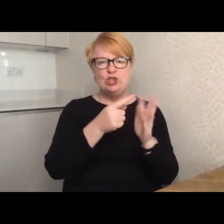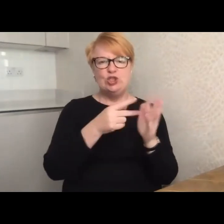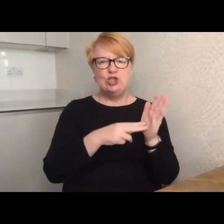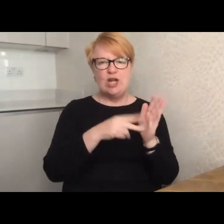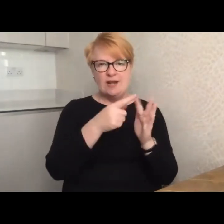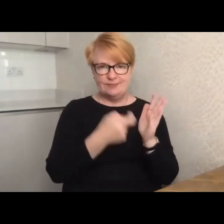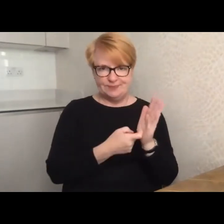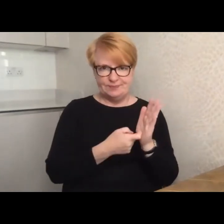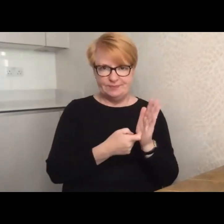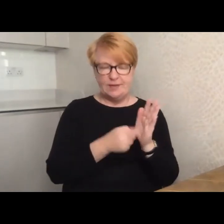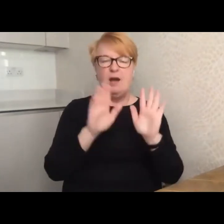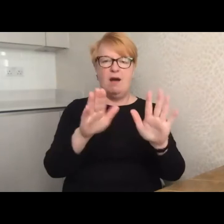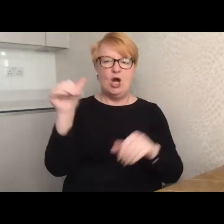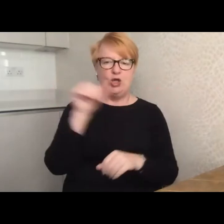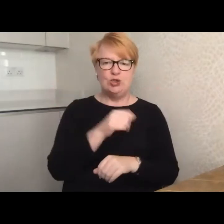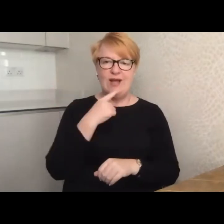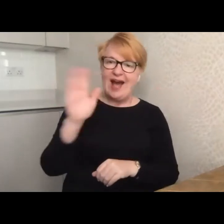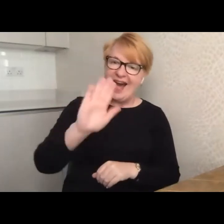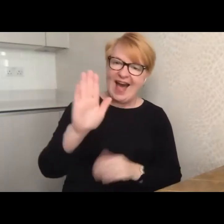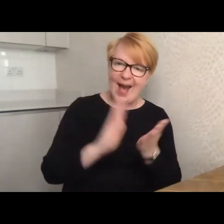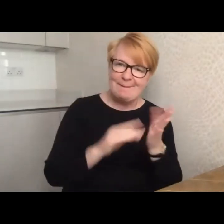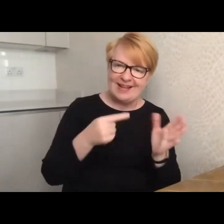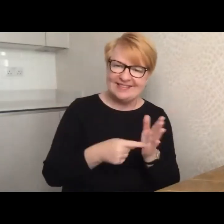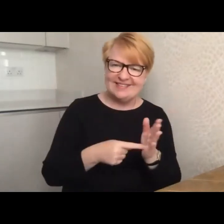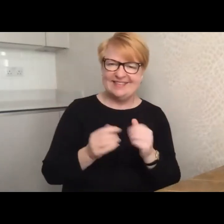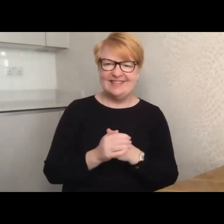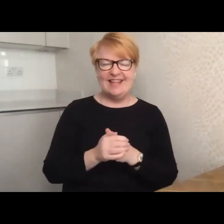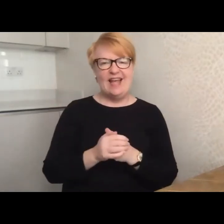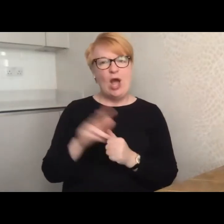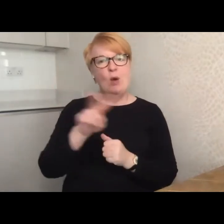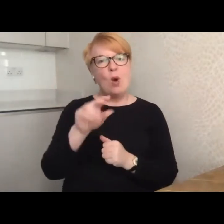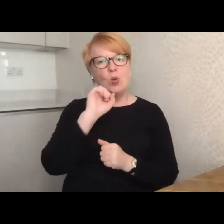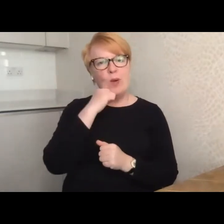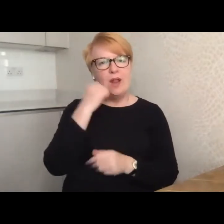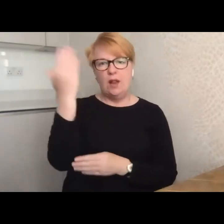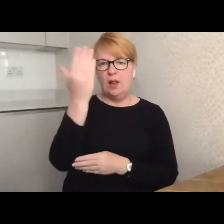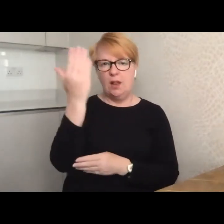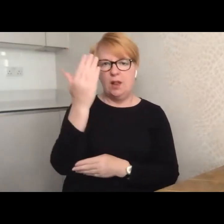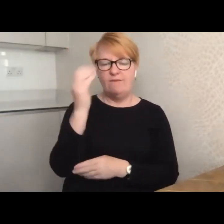both speakers are – >> MAT: Hi! Hi Mat – are just going to talk for 10 minutes in response to this question,